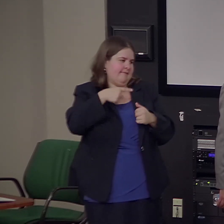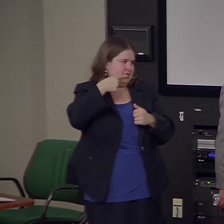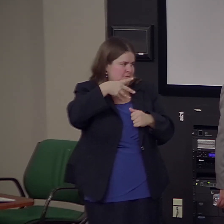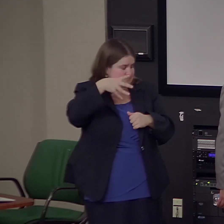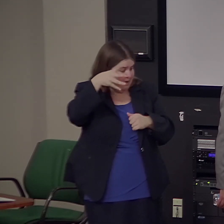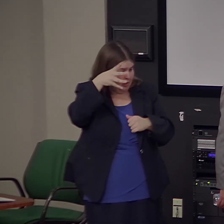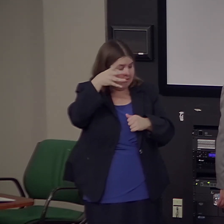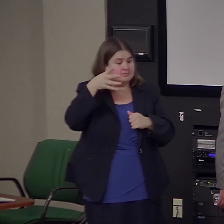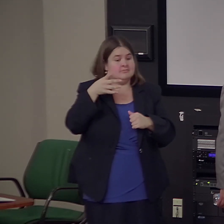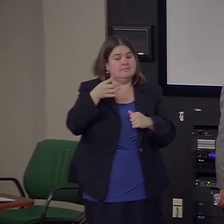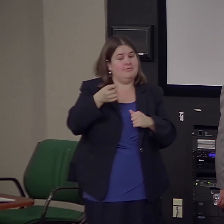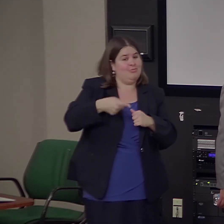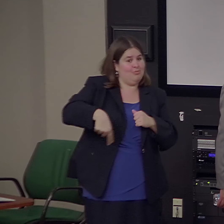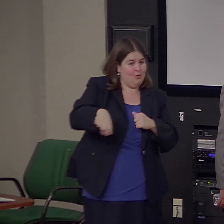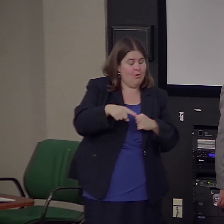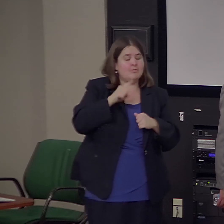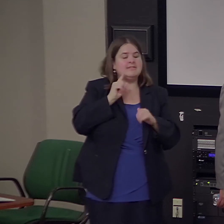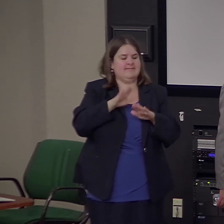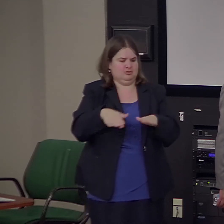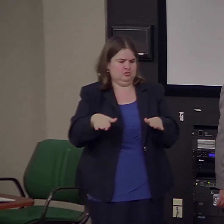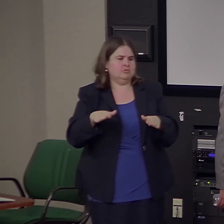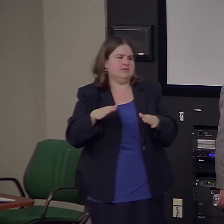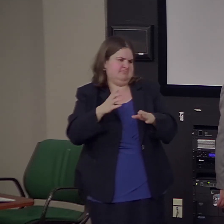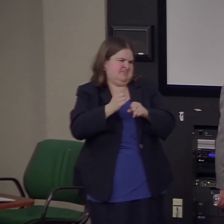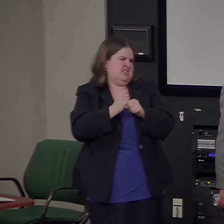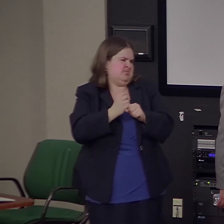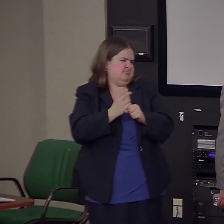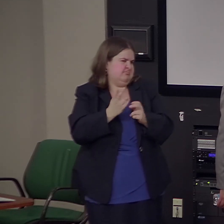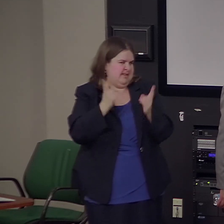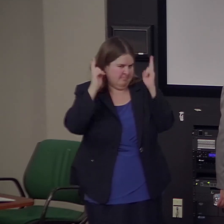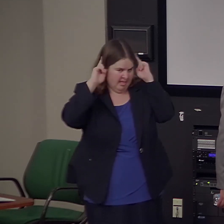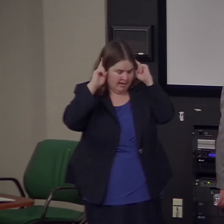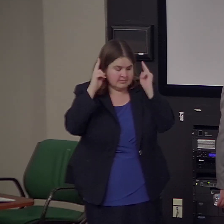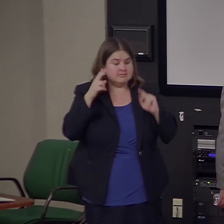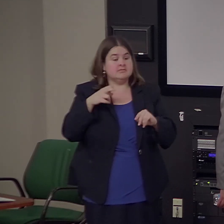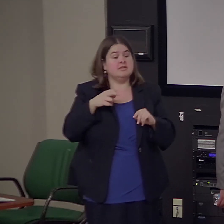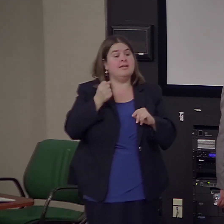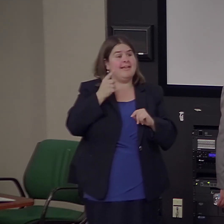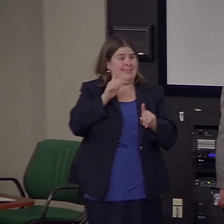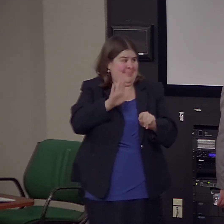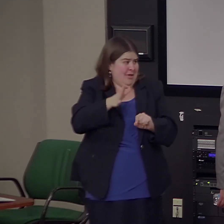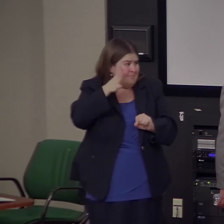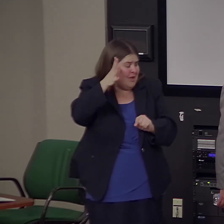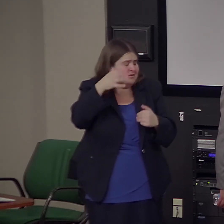and they are going to get cochlear implants and these parents have the best intentions